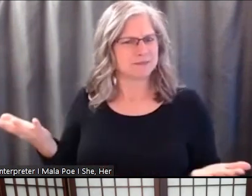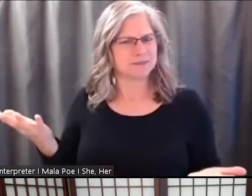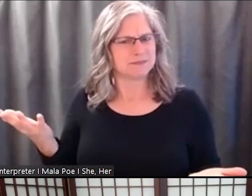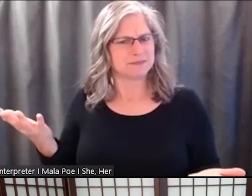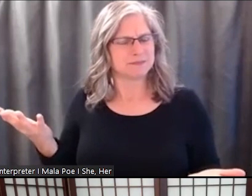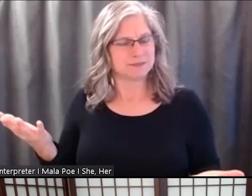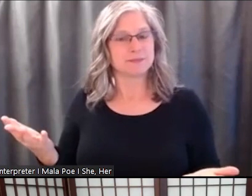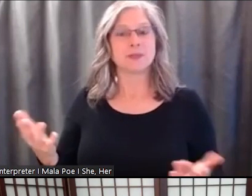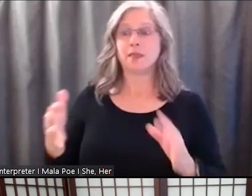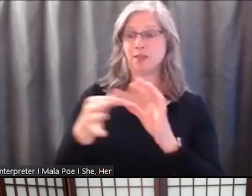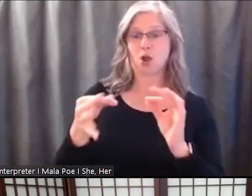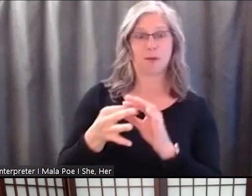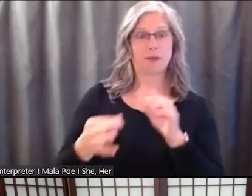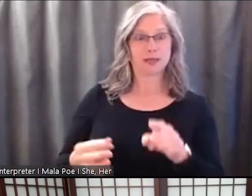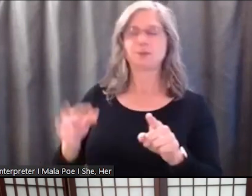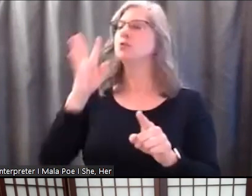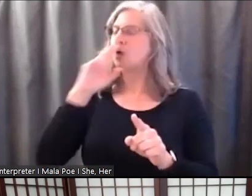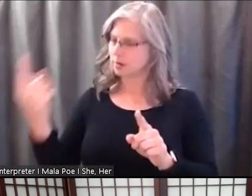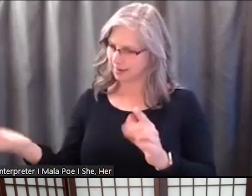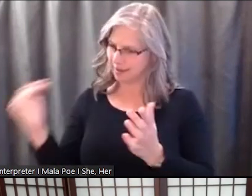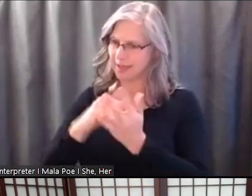The comment there is framed around nativespeakers